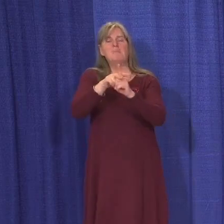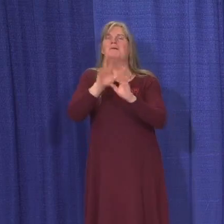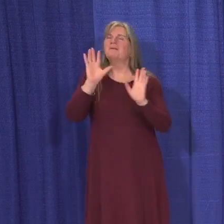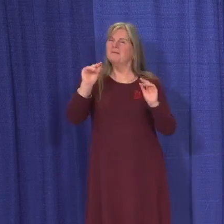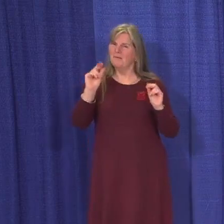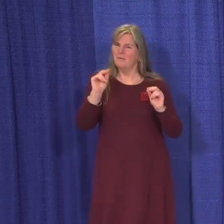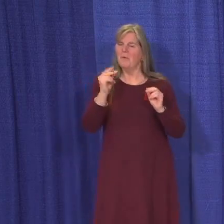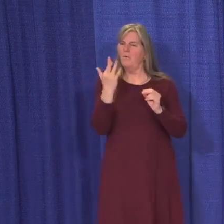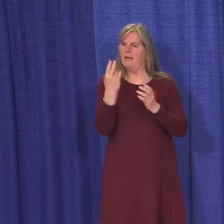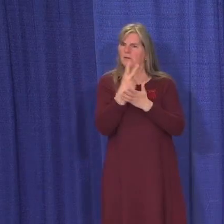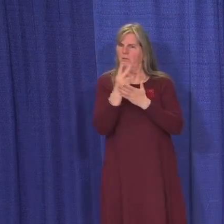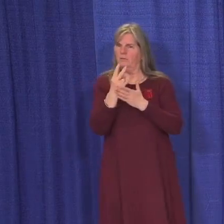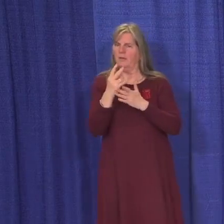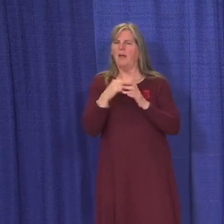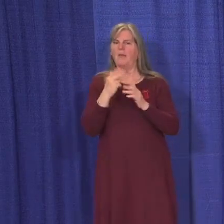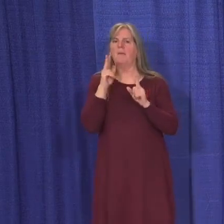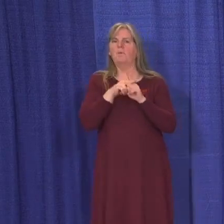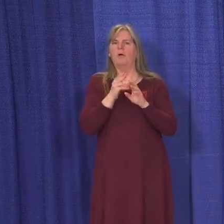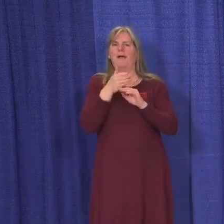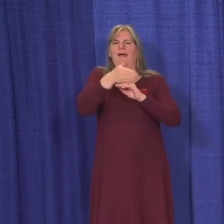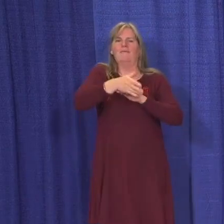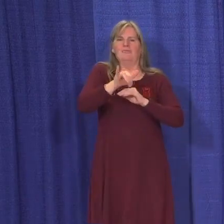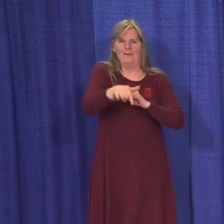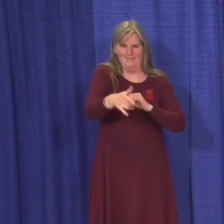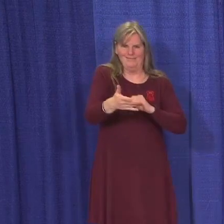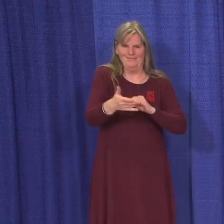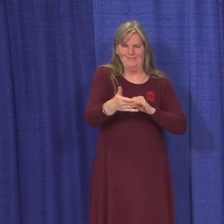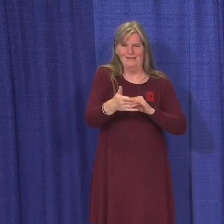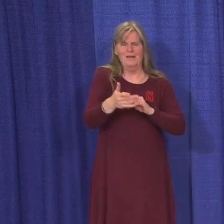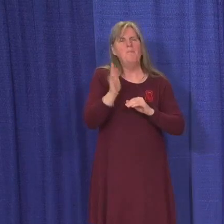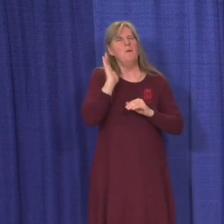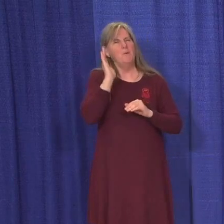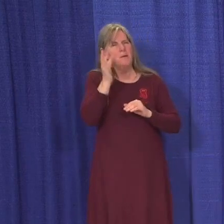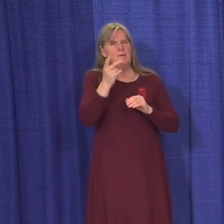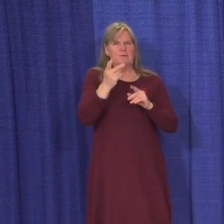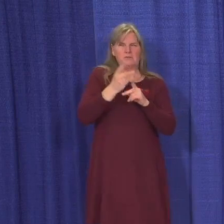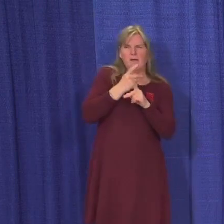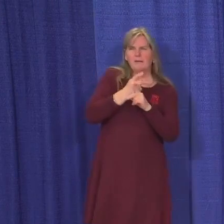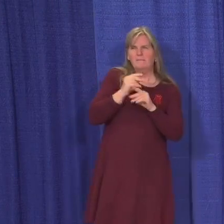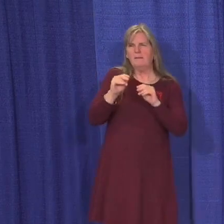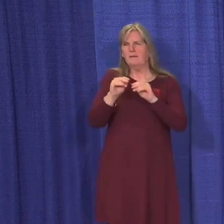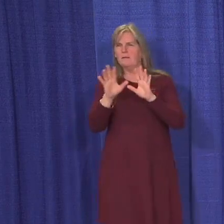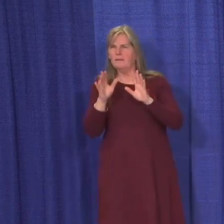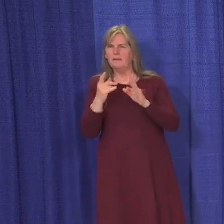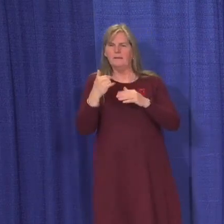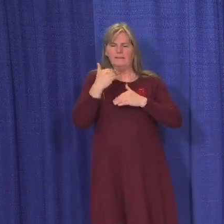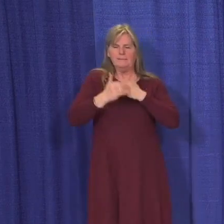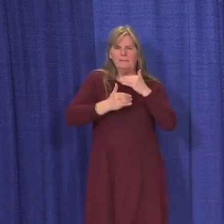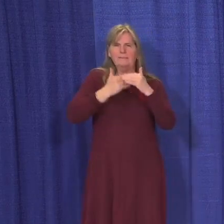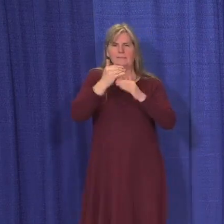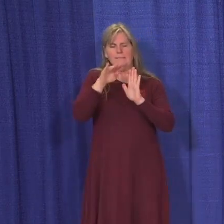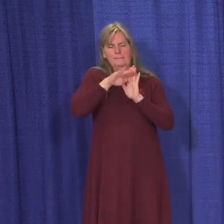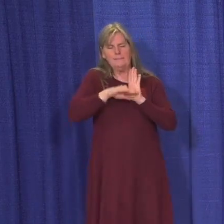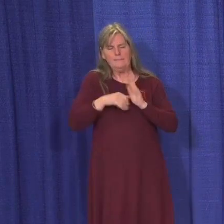a return traveller there maybe certain premises that will not accept your entry. Don't assume you can make